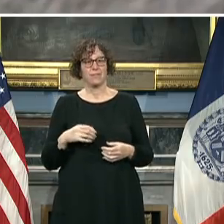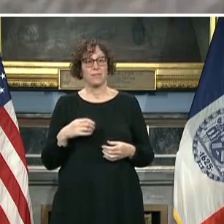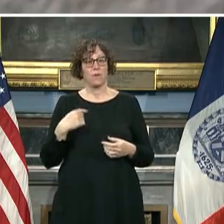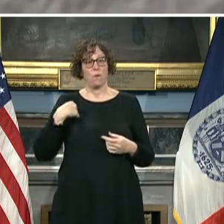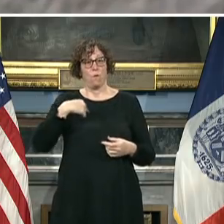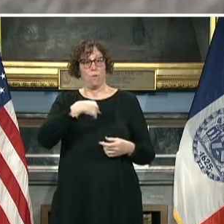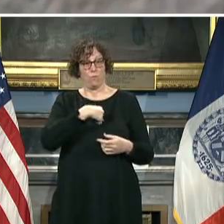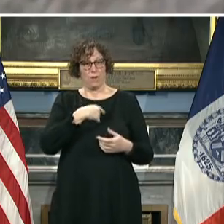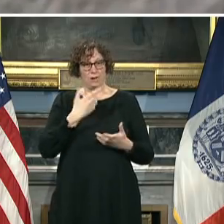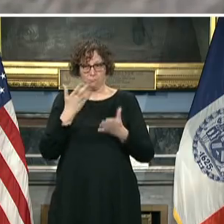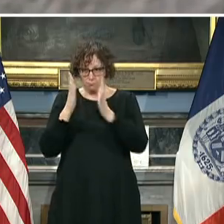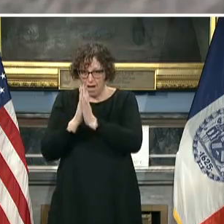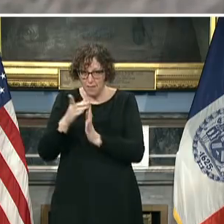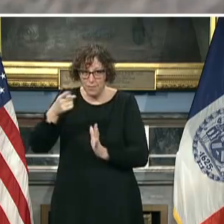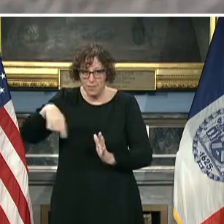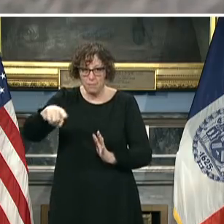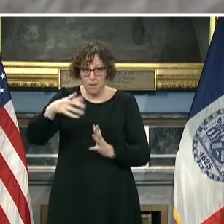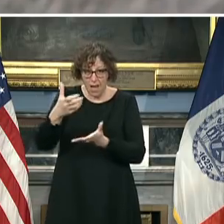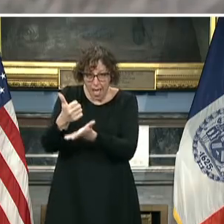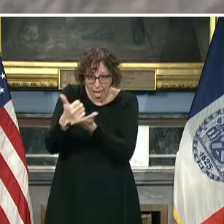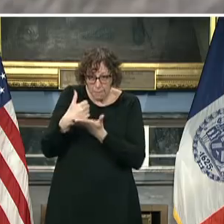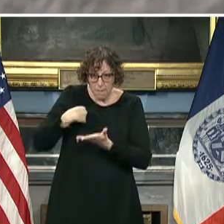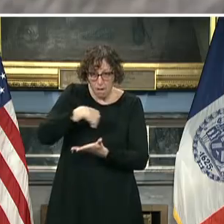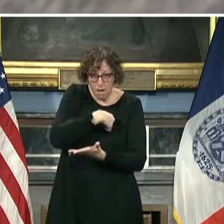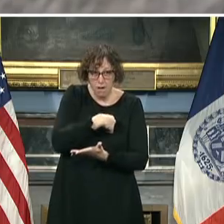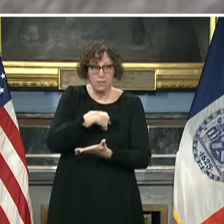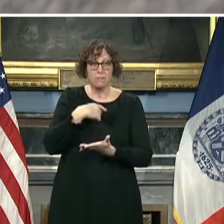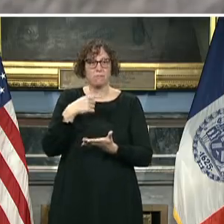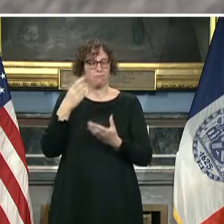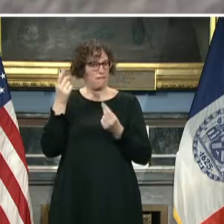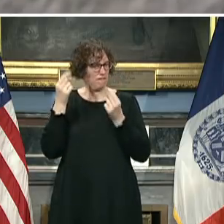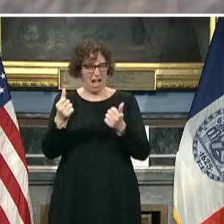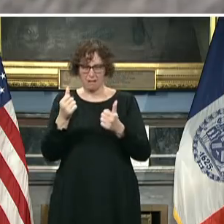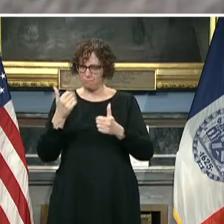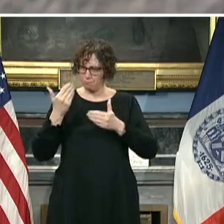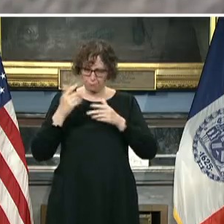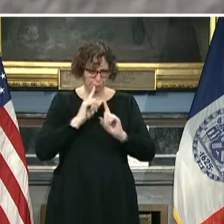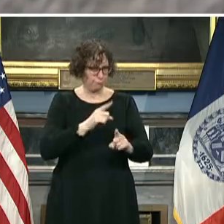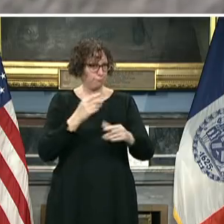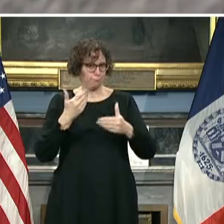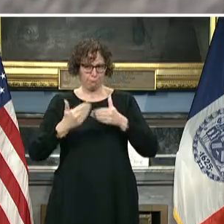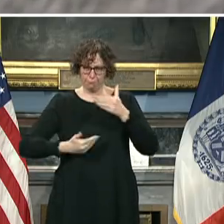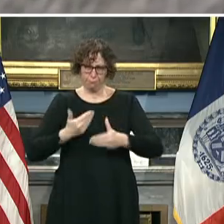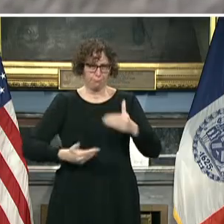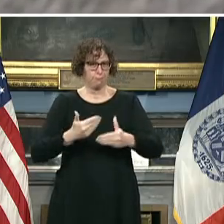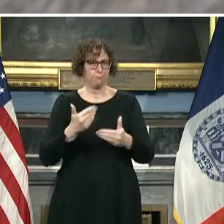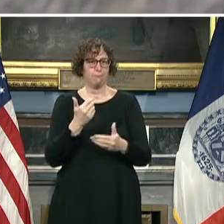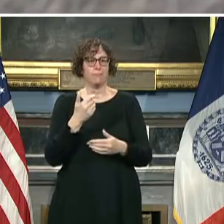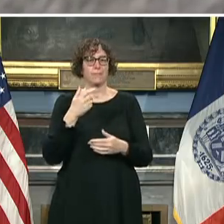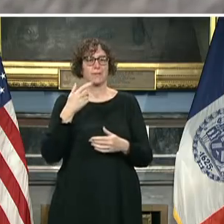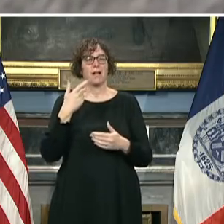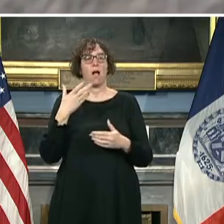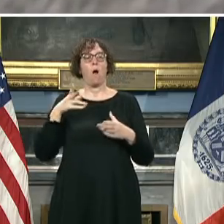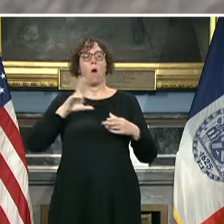SHE BRINGS VISION TO WHAT SHE DOES. AND WHEN WE NEEDED HELP, OUR HEALTH WORKERS NEEDED HELP, SHE